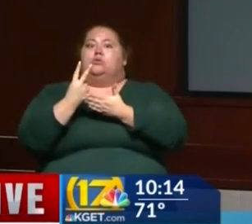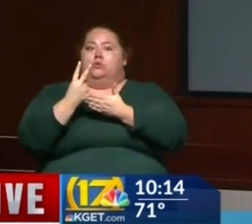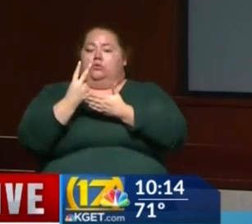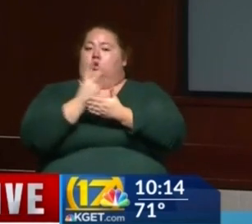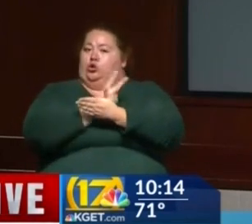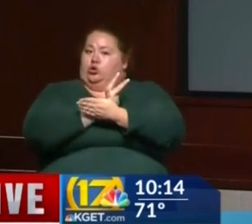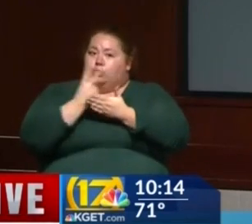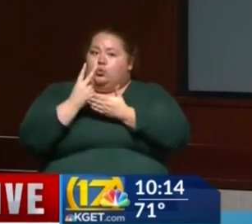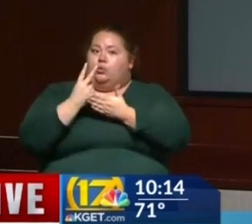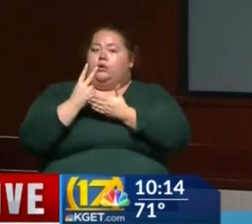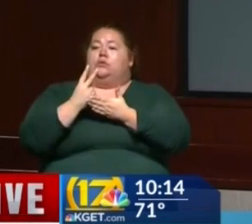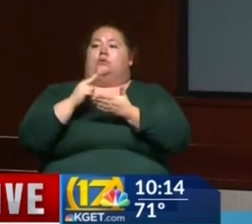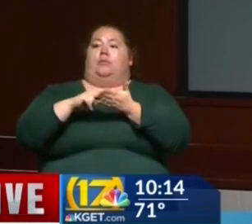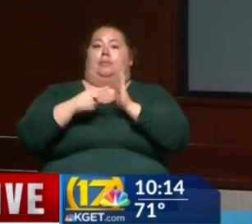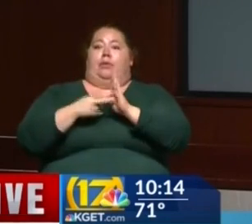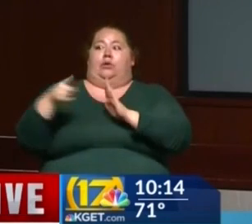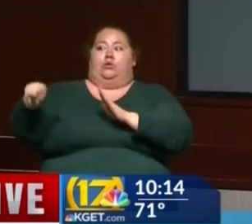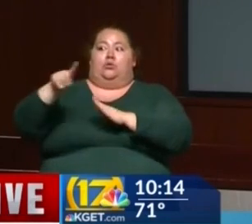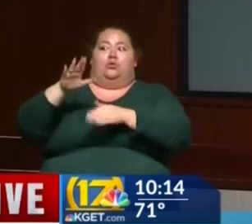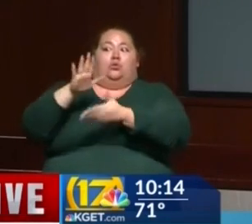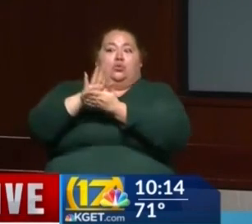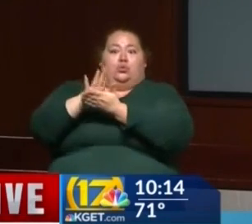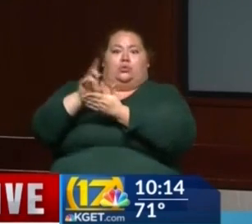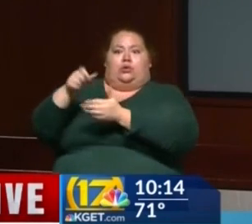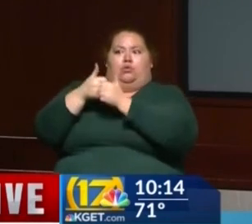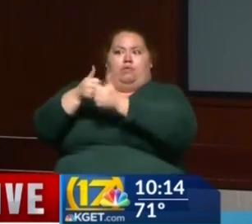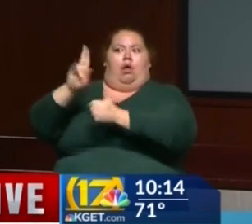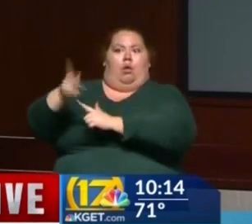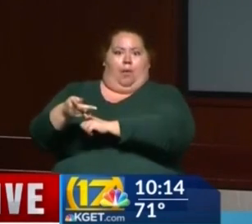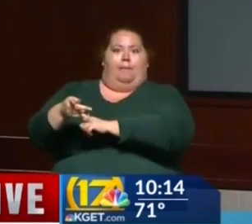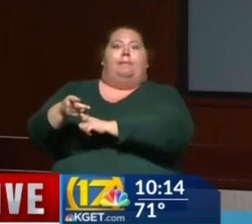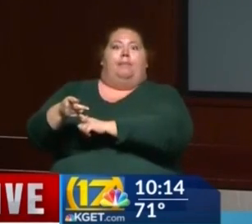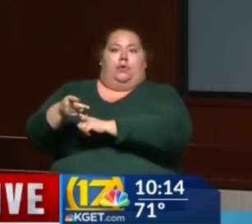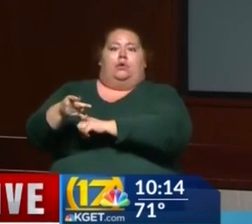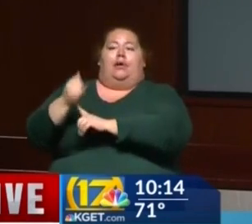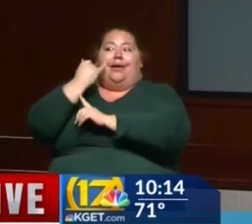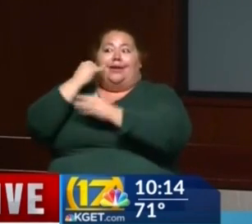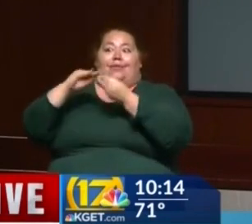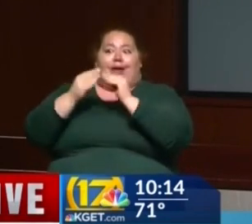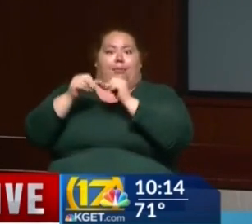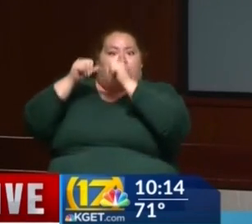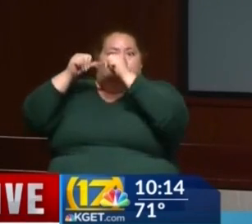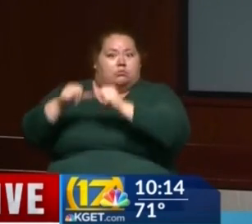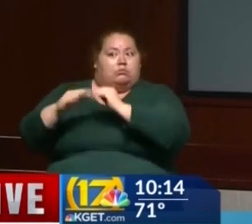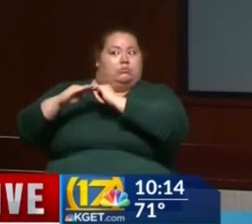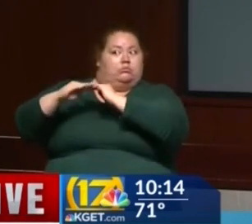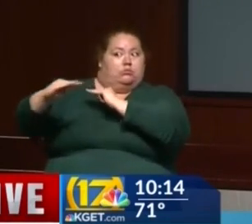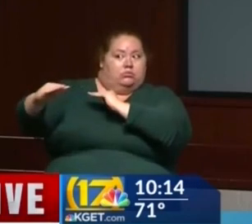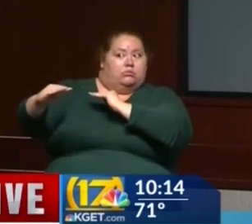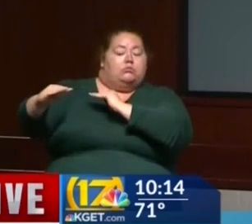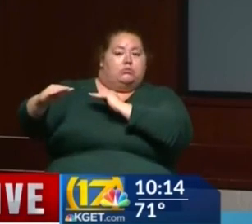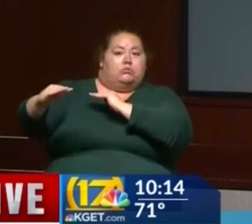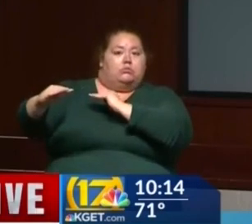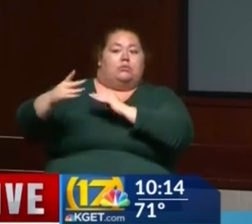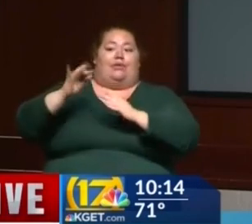RED TEAR NEXT WEEK OCTOBER 13 A TWO WEEK CLOCK BEGINS FOR SCHOOLS TO FOLLOW.